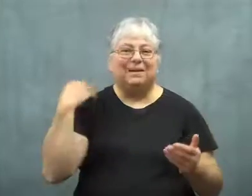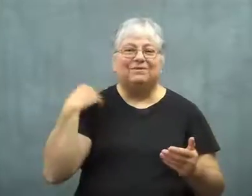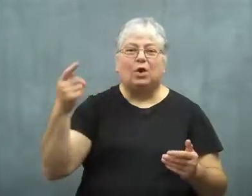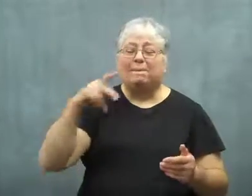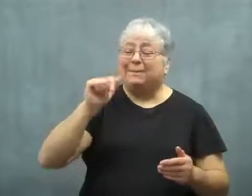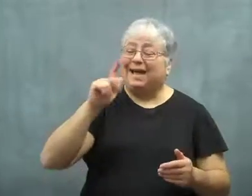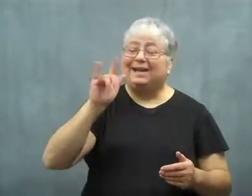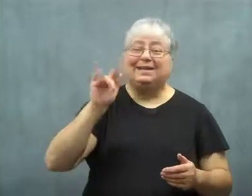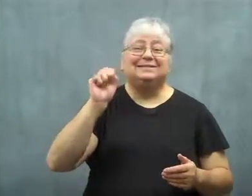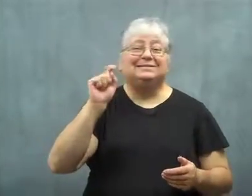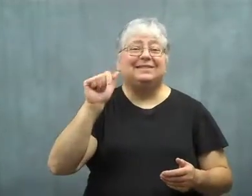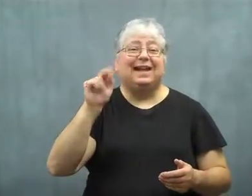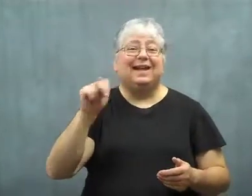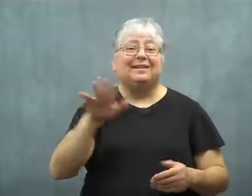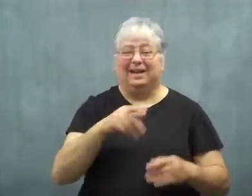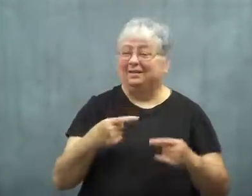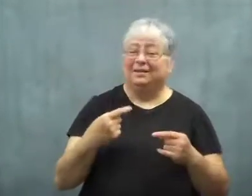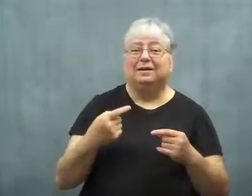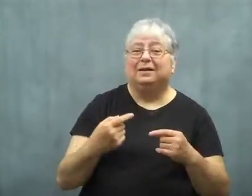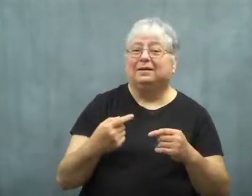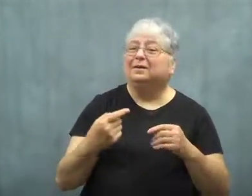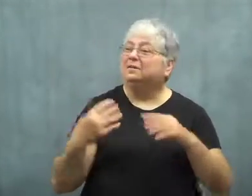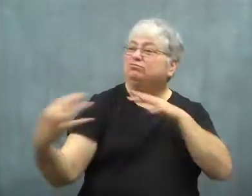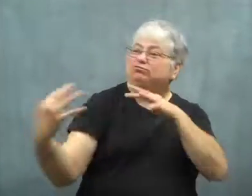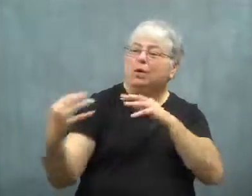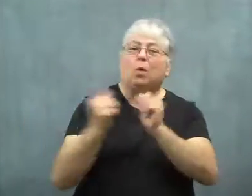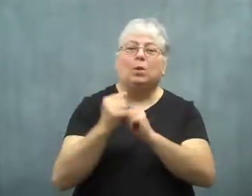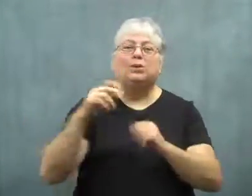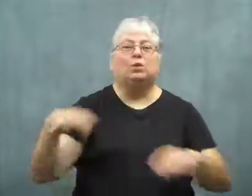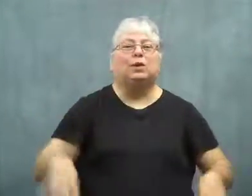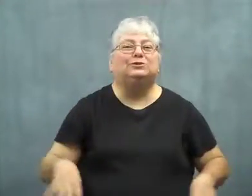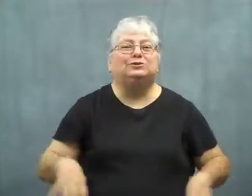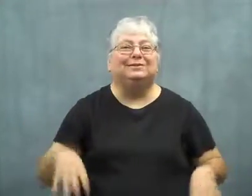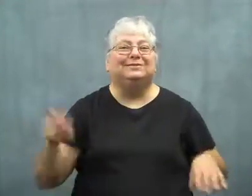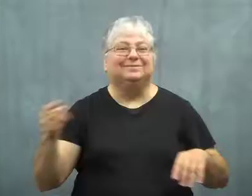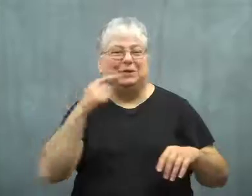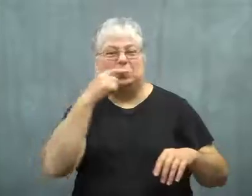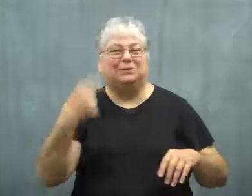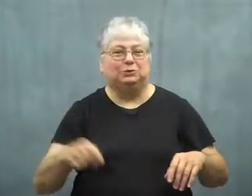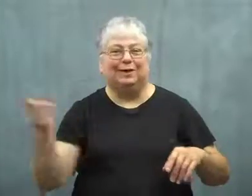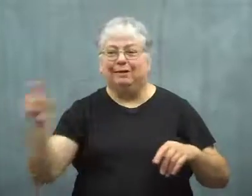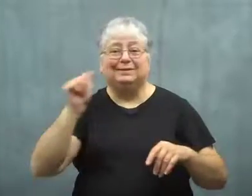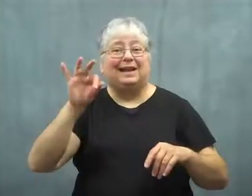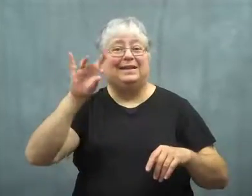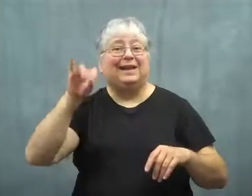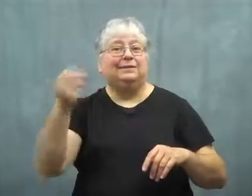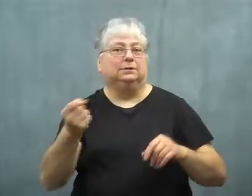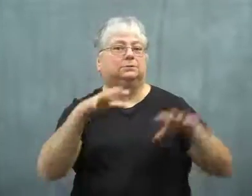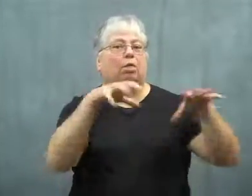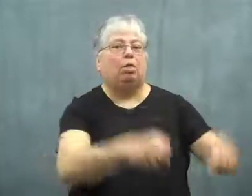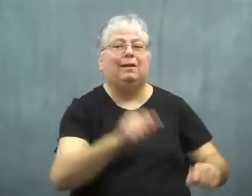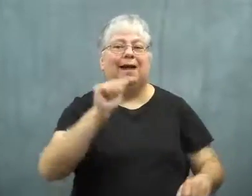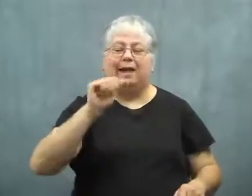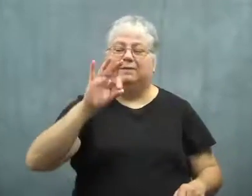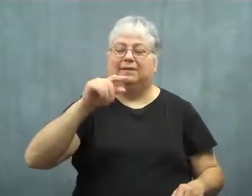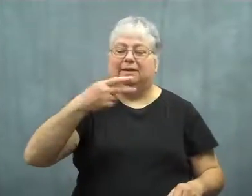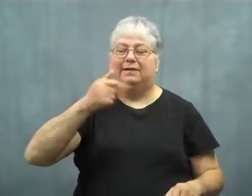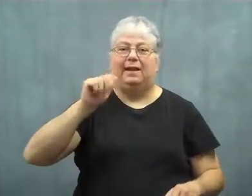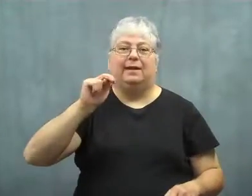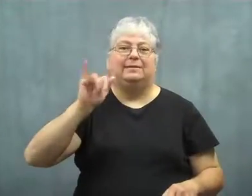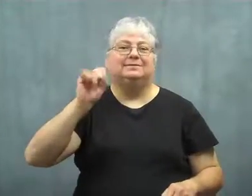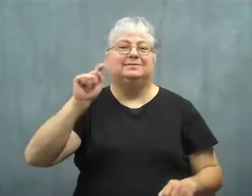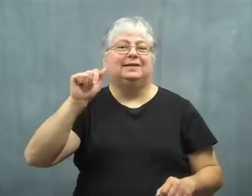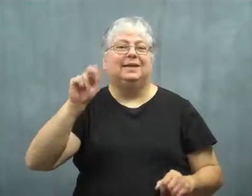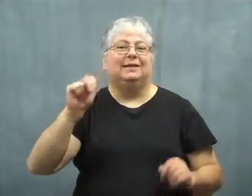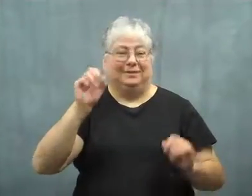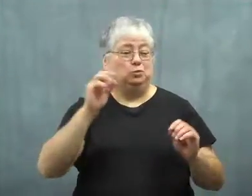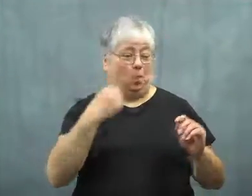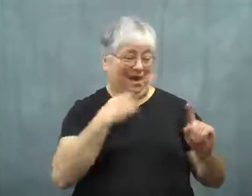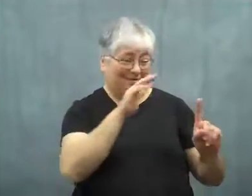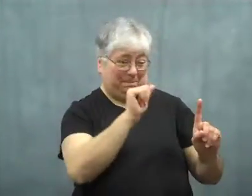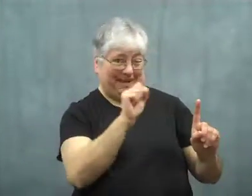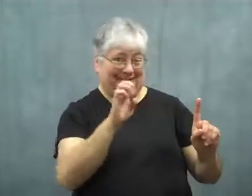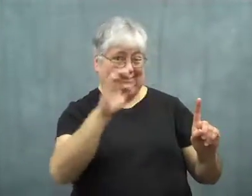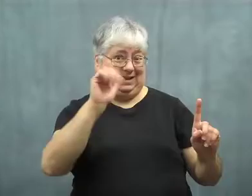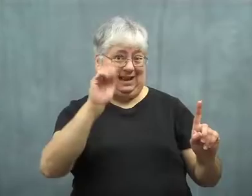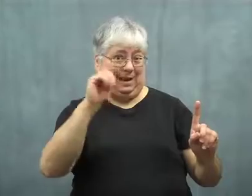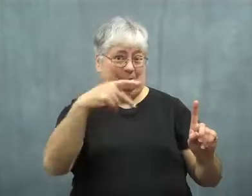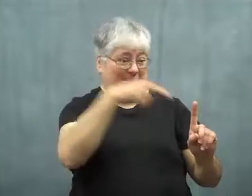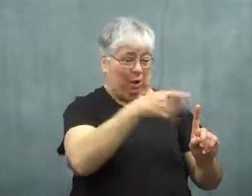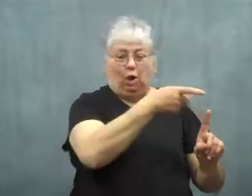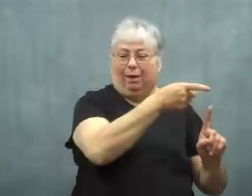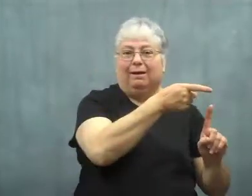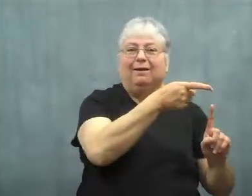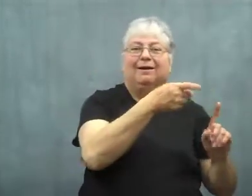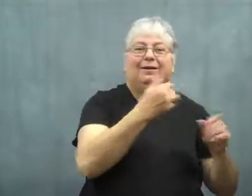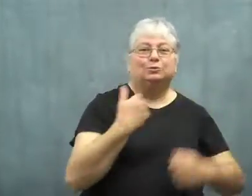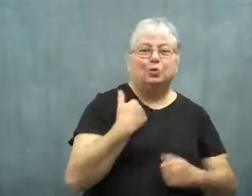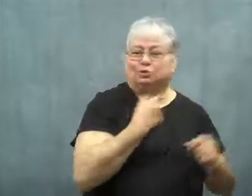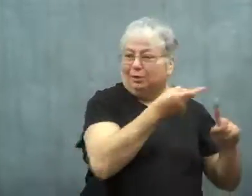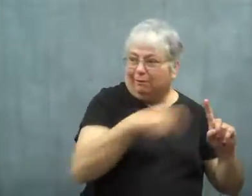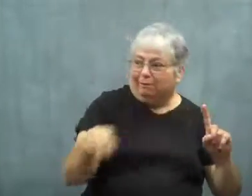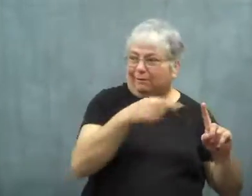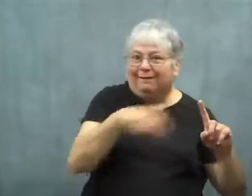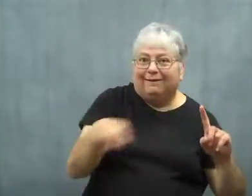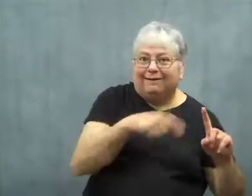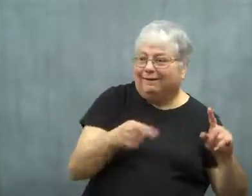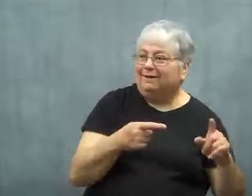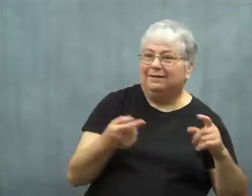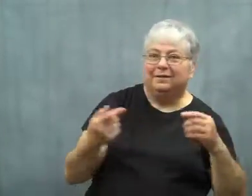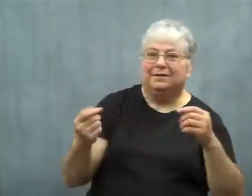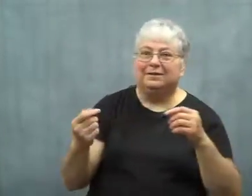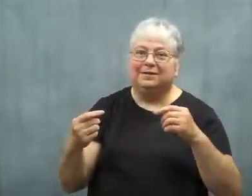In the 80's the Russians occupied Afghanistan so Pakistan fought against that.